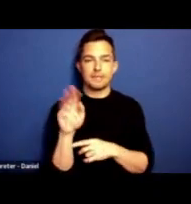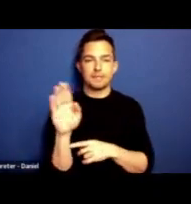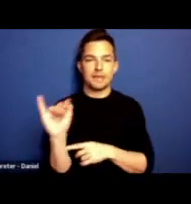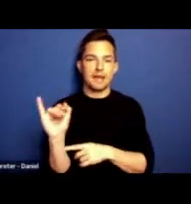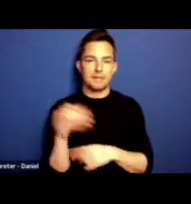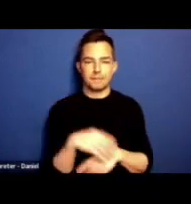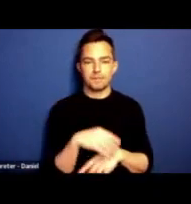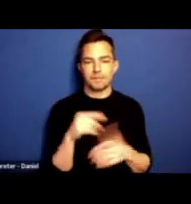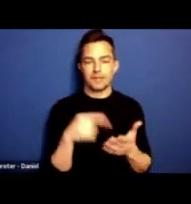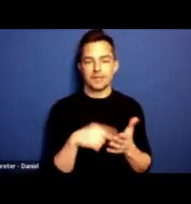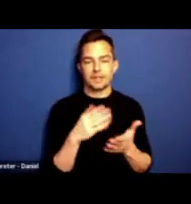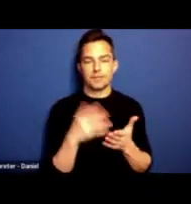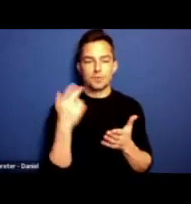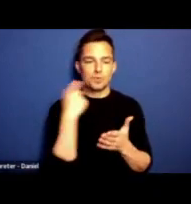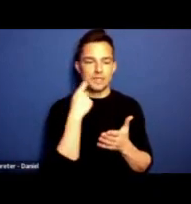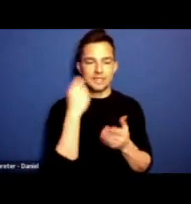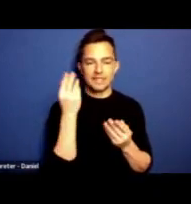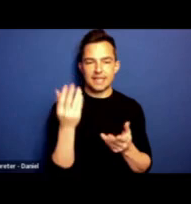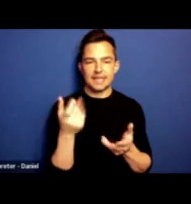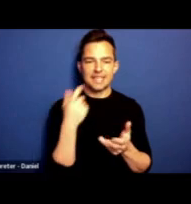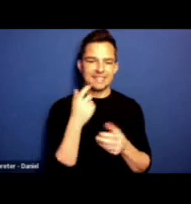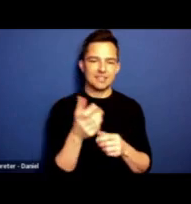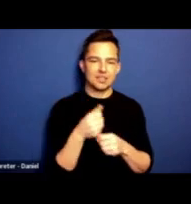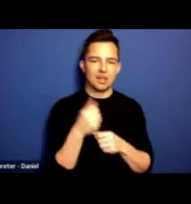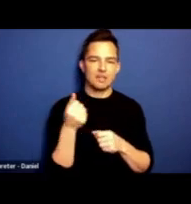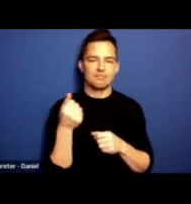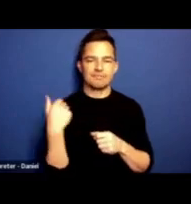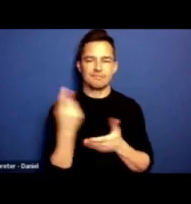This is some recent data that I just got last week, so I'm going